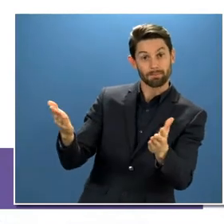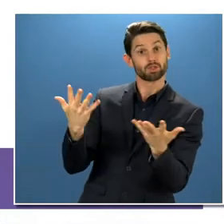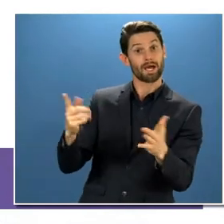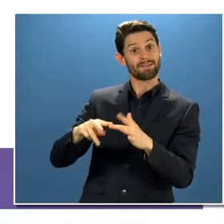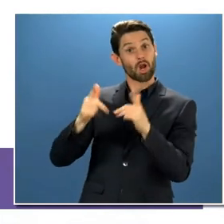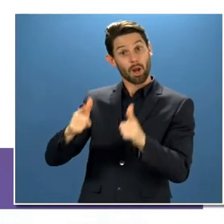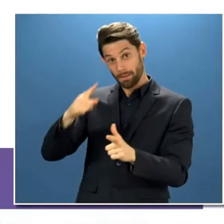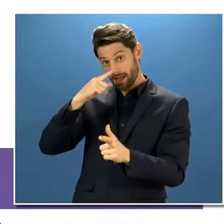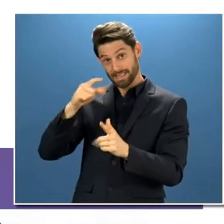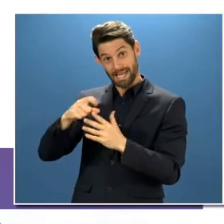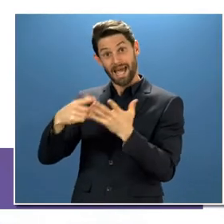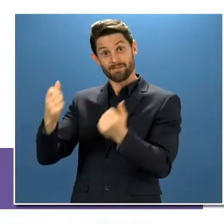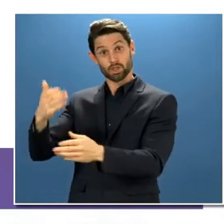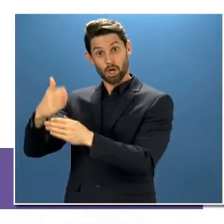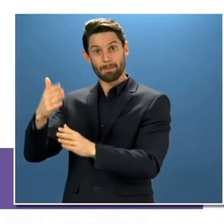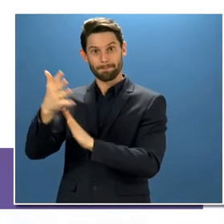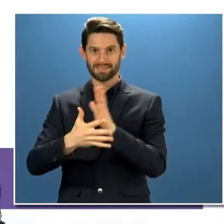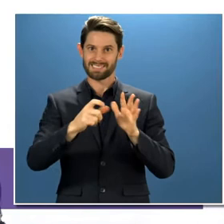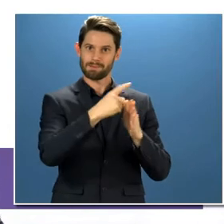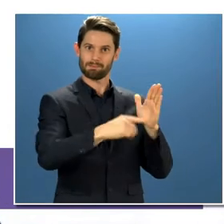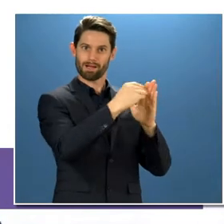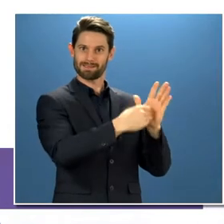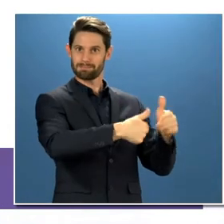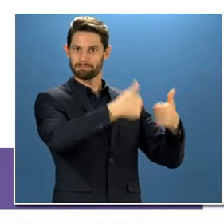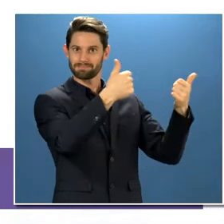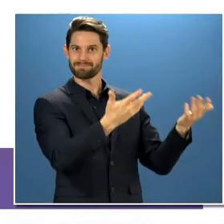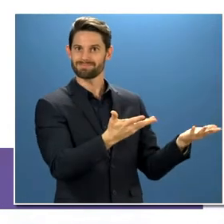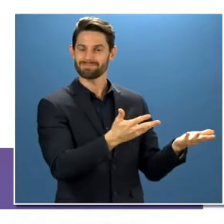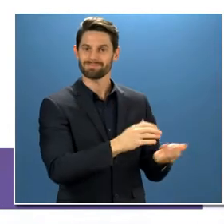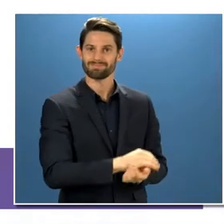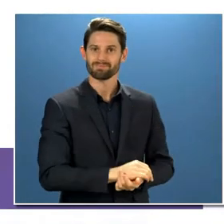We've researched what is a way to make a substantive difference to